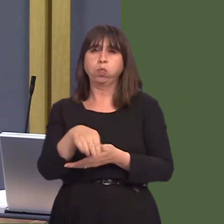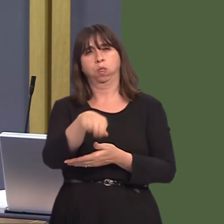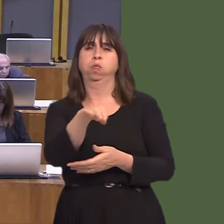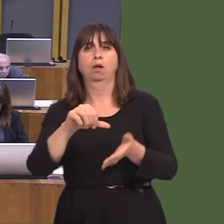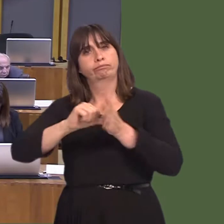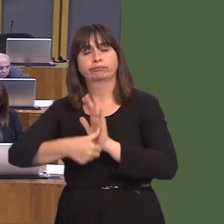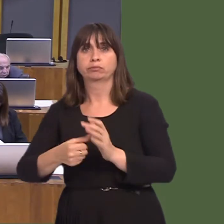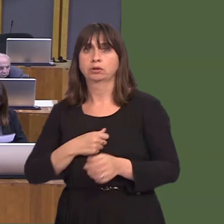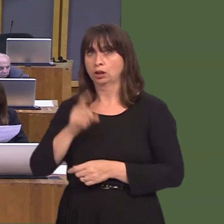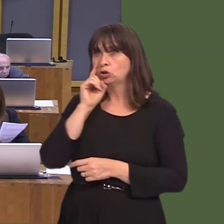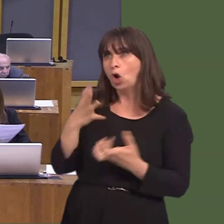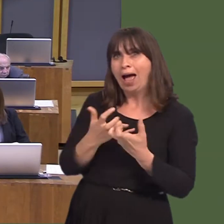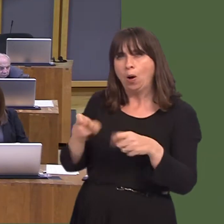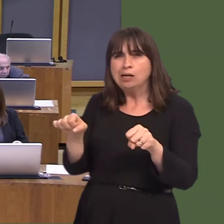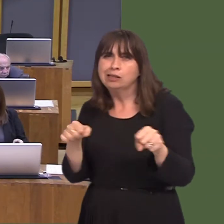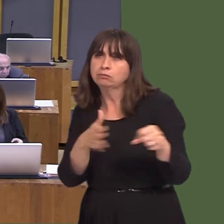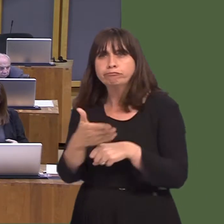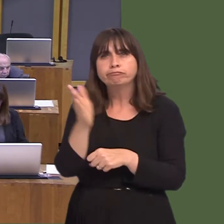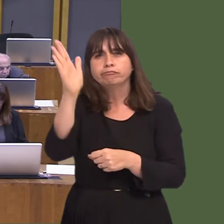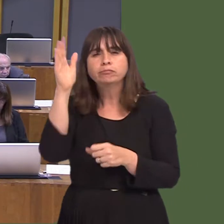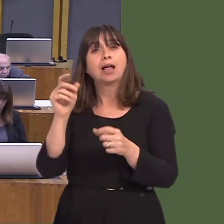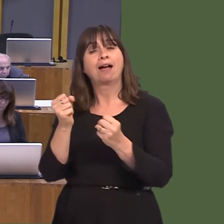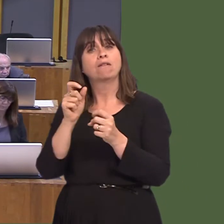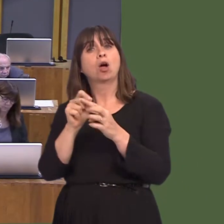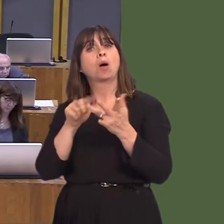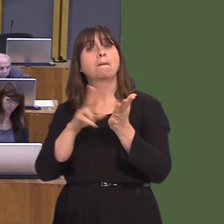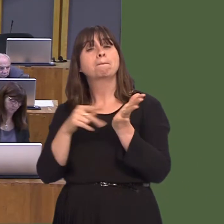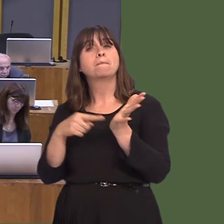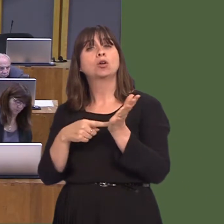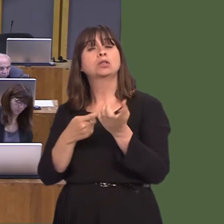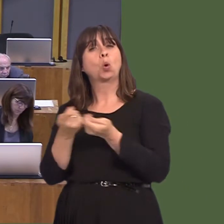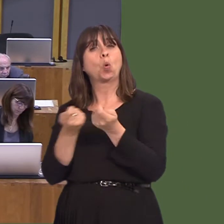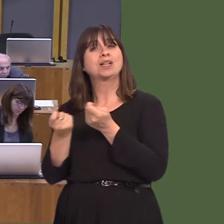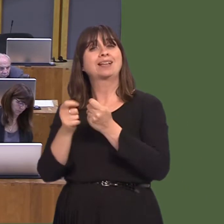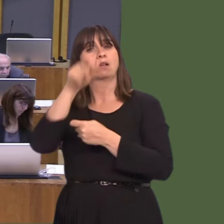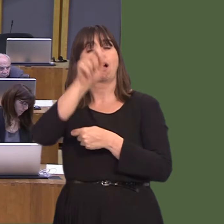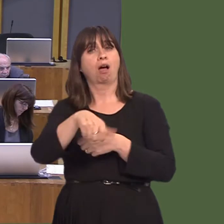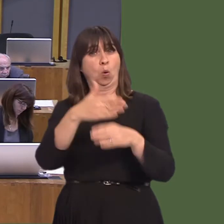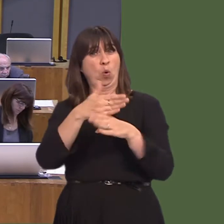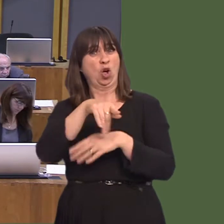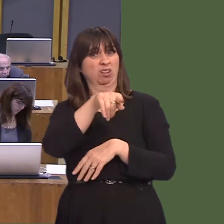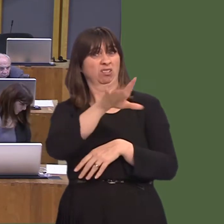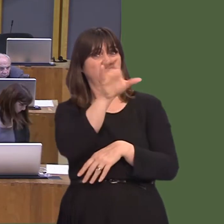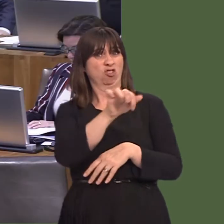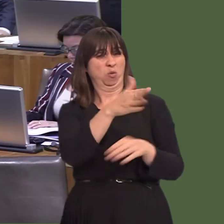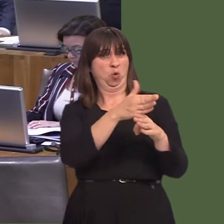There is a PONT co-ordinator, who spends time in Mbale working with partners to drive up standards.